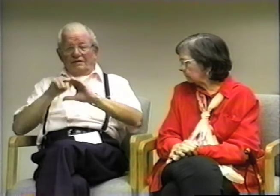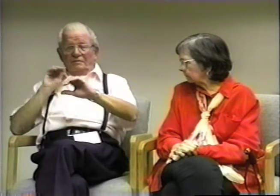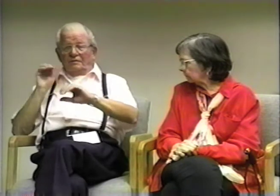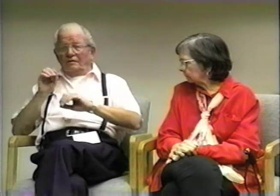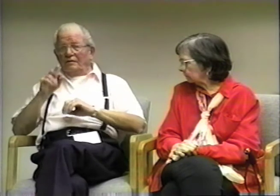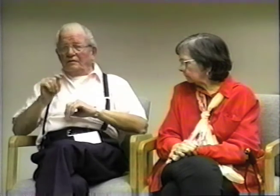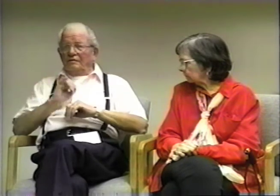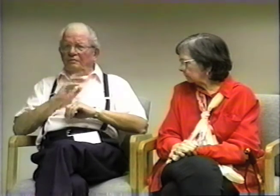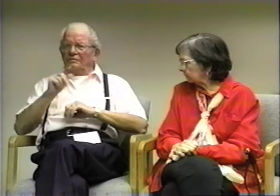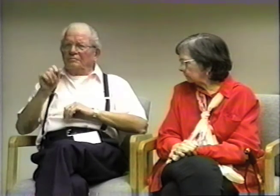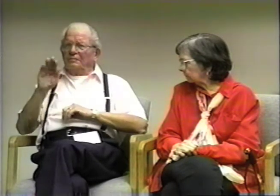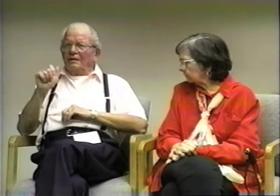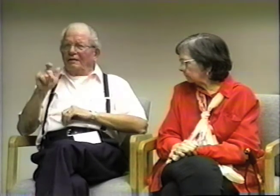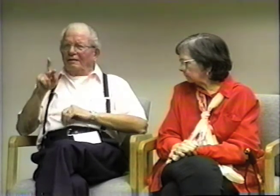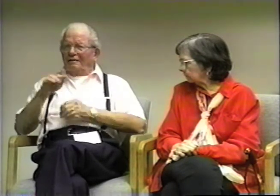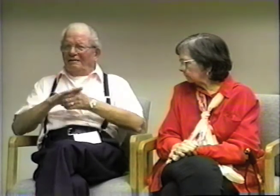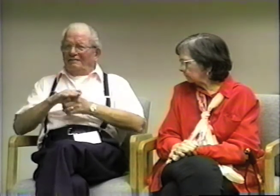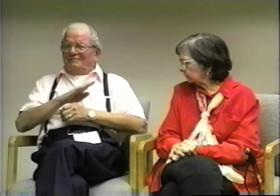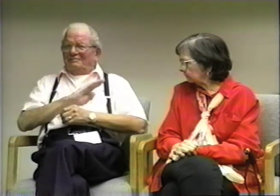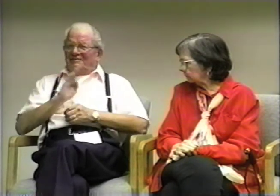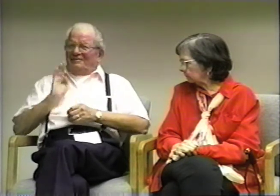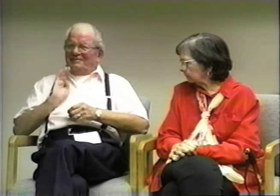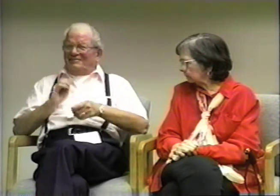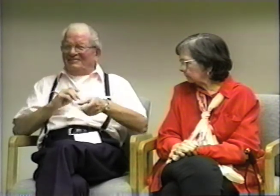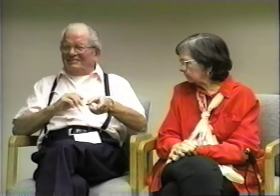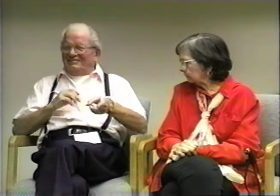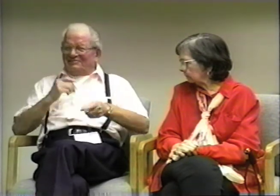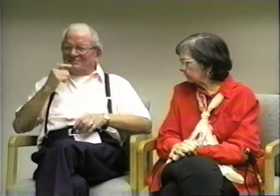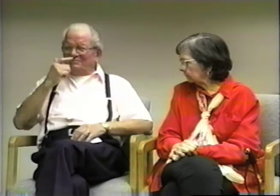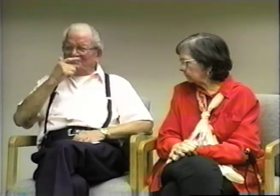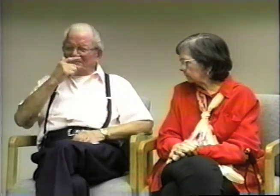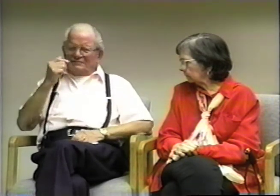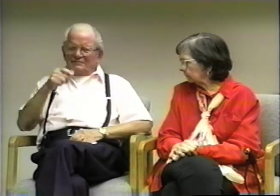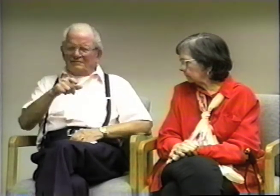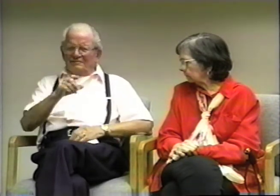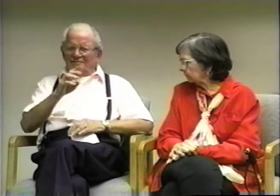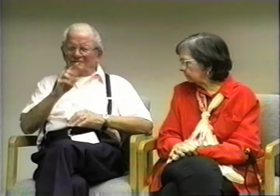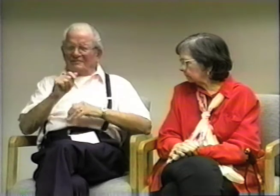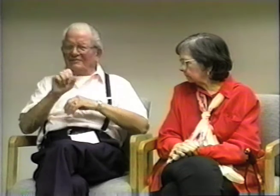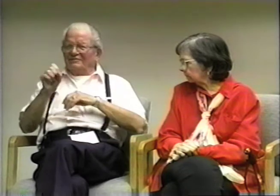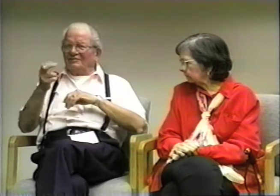I went in and by the time I went to leave, I found I'd somehow gotten back on the board.